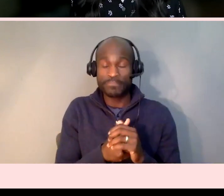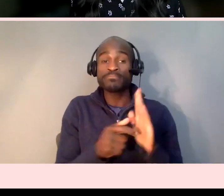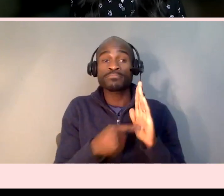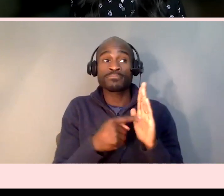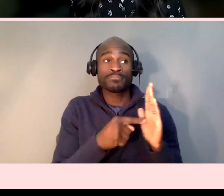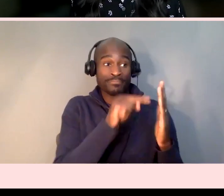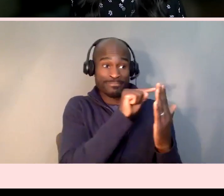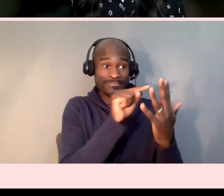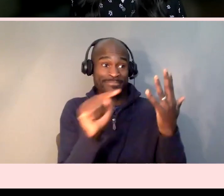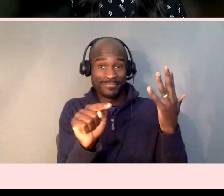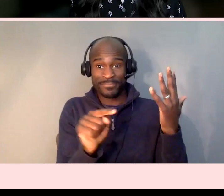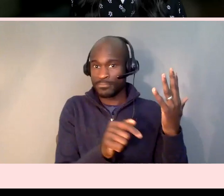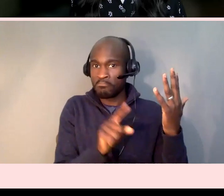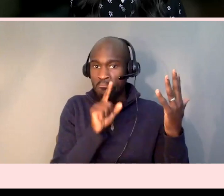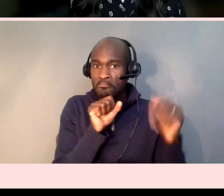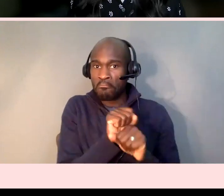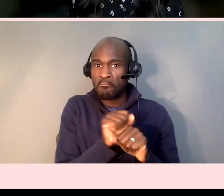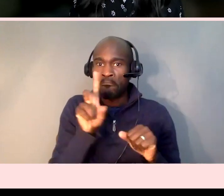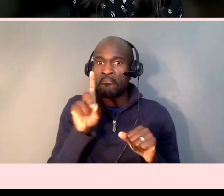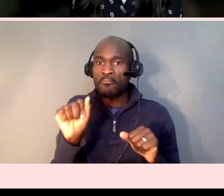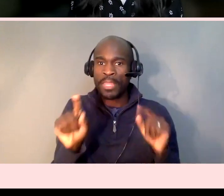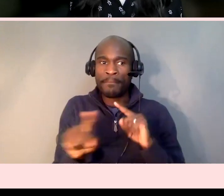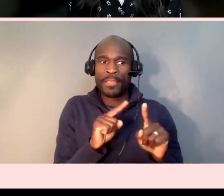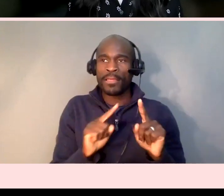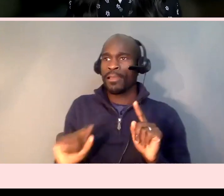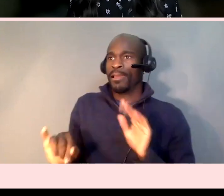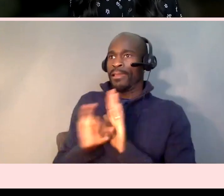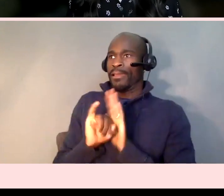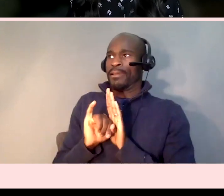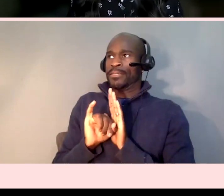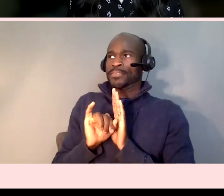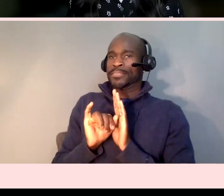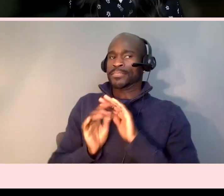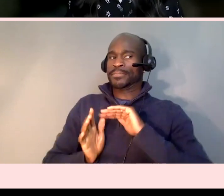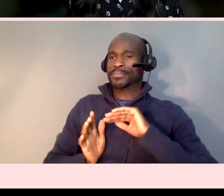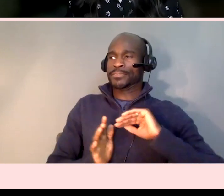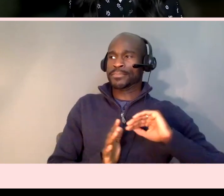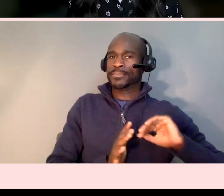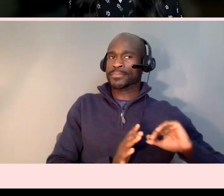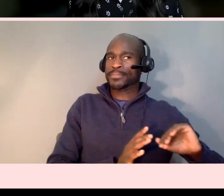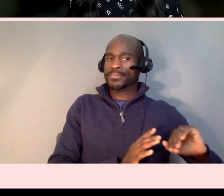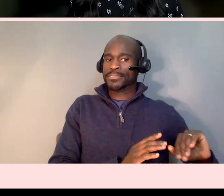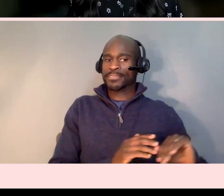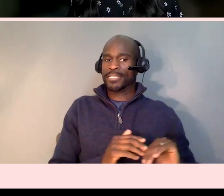that idea that of design is for disability and it's our client and our user only